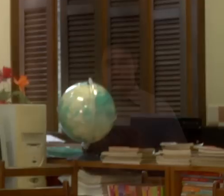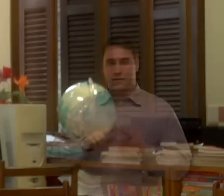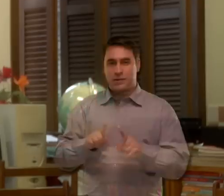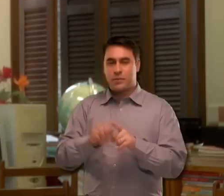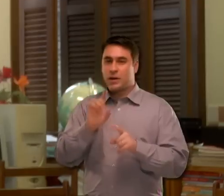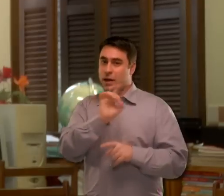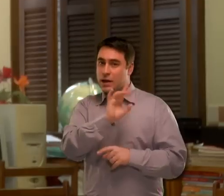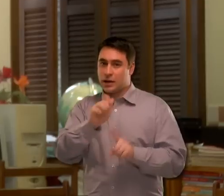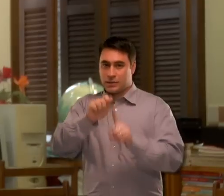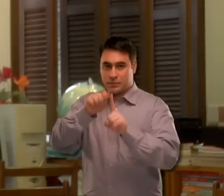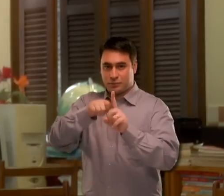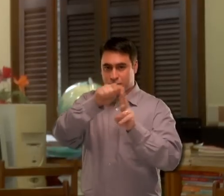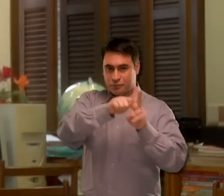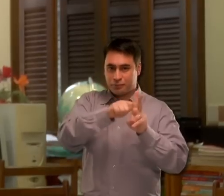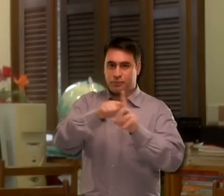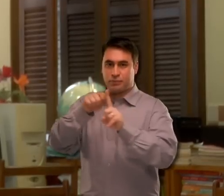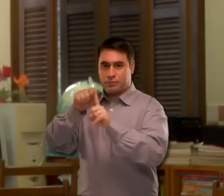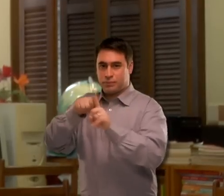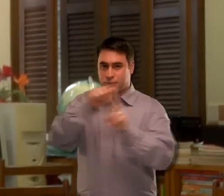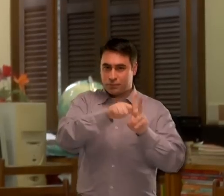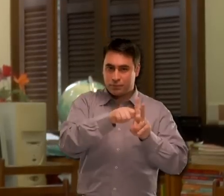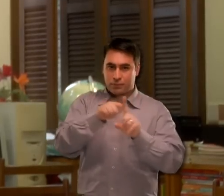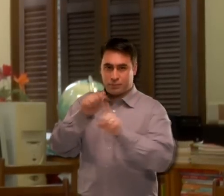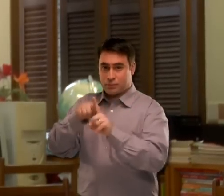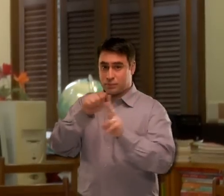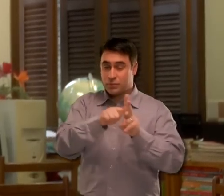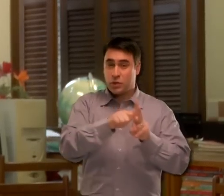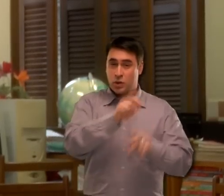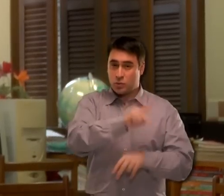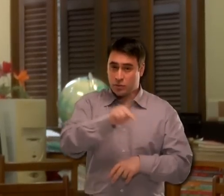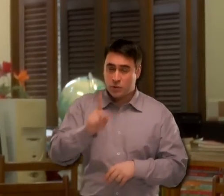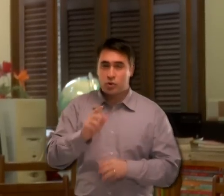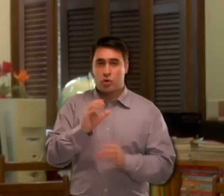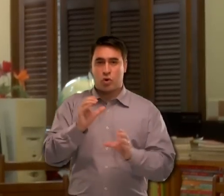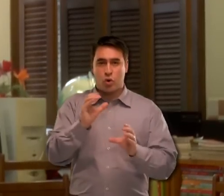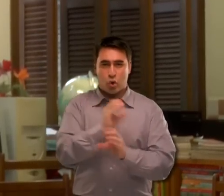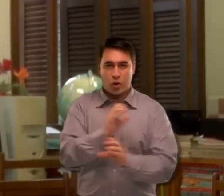Every two months, the teacher, the coordinator we work together